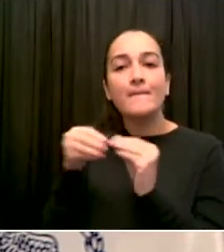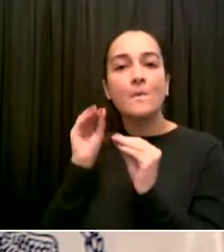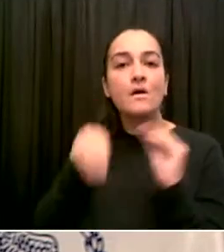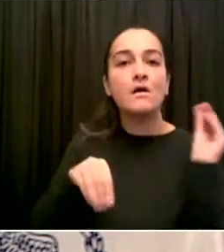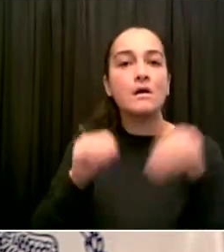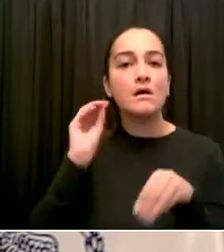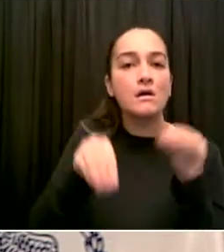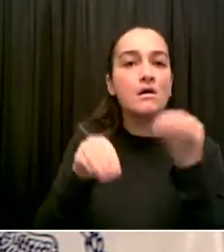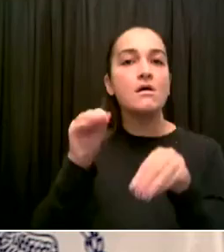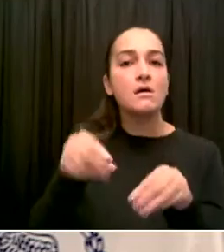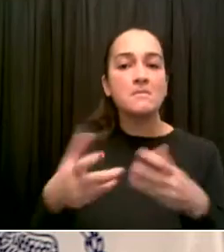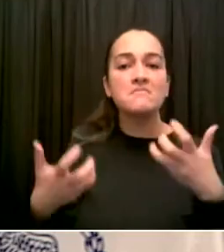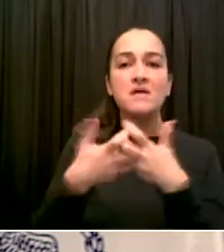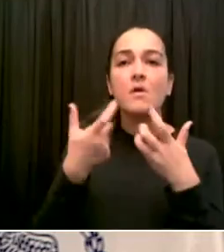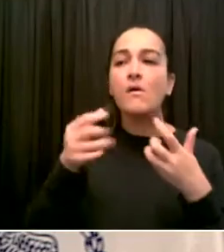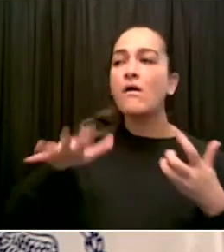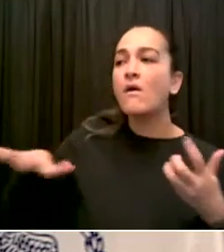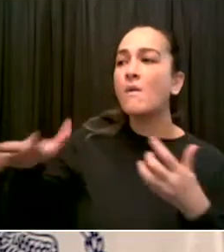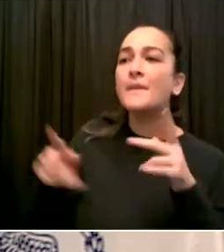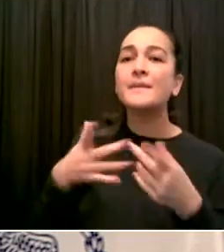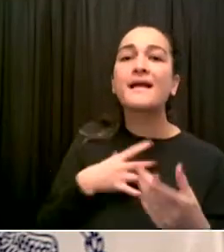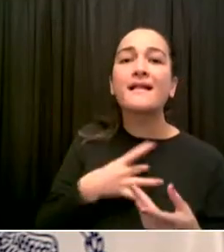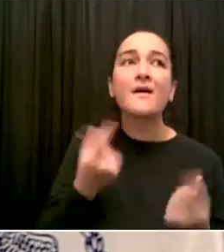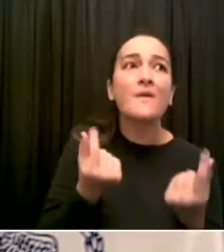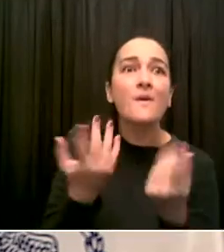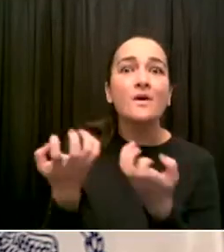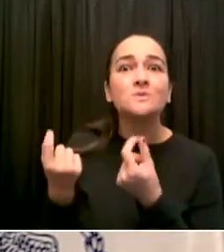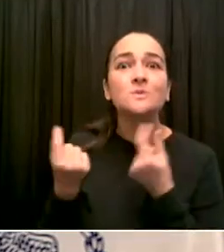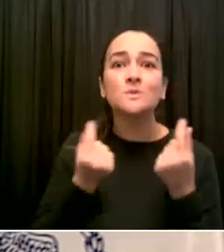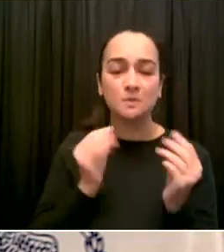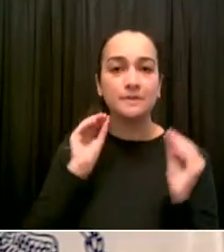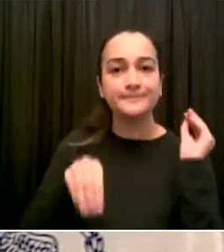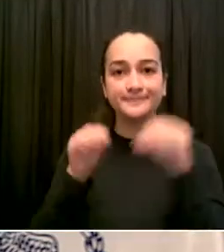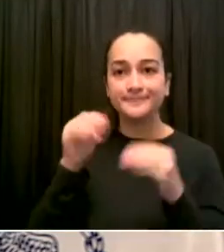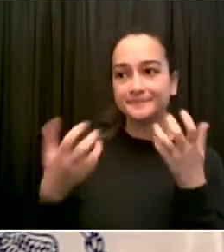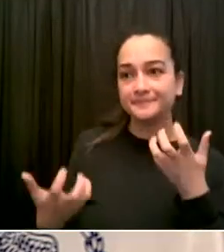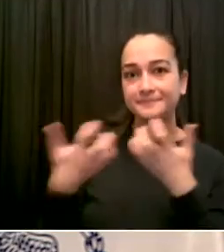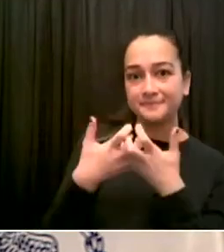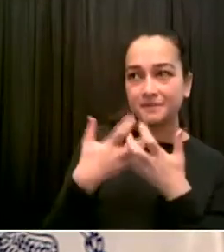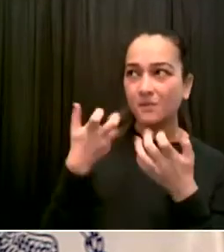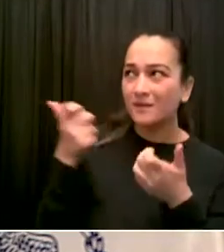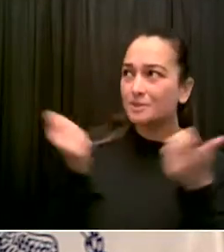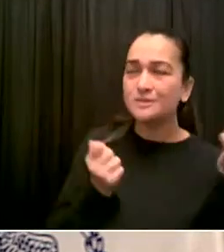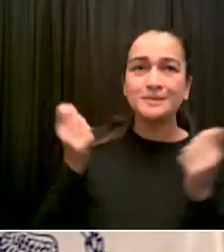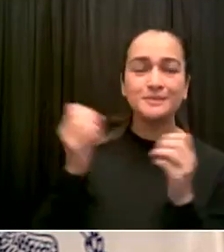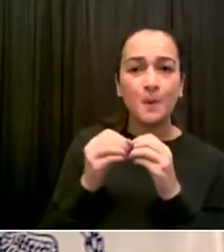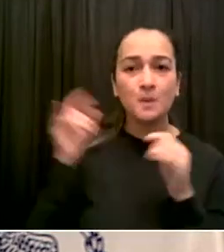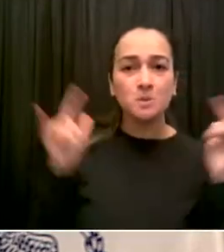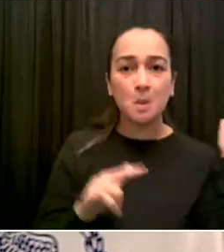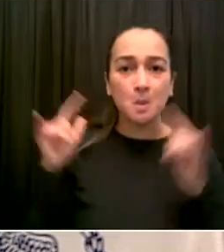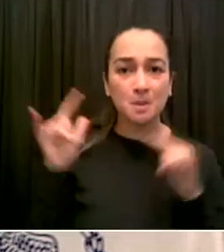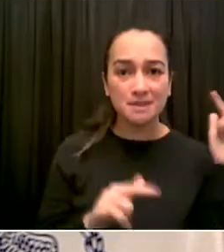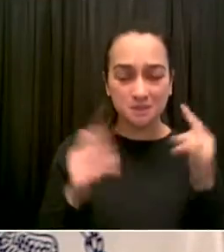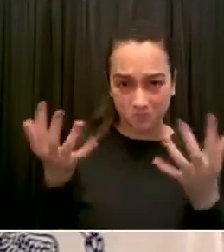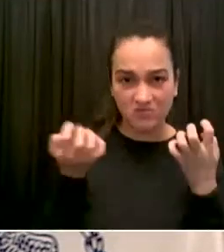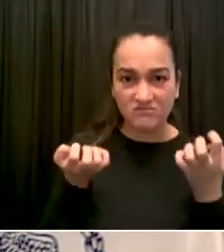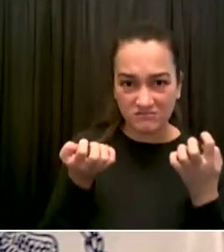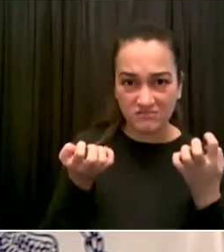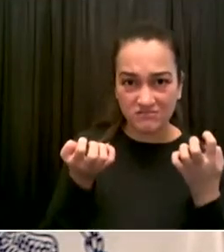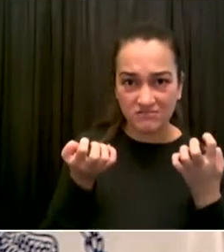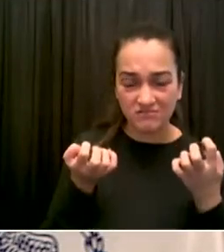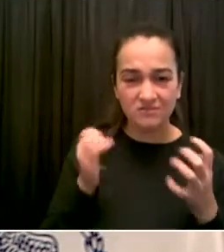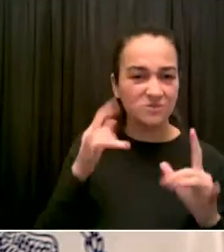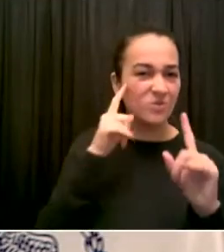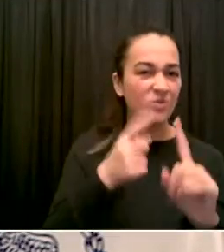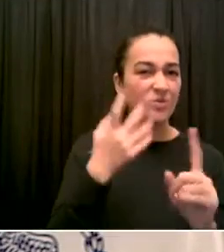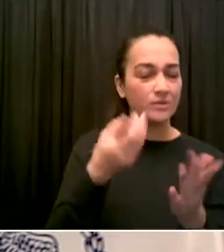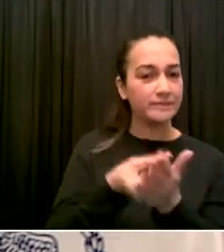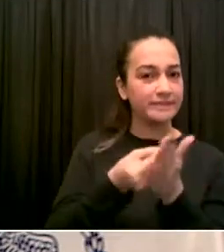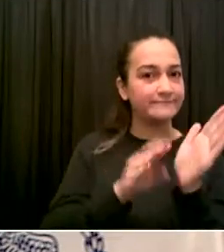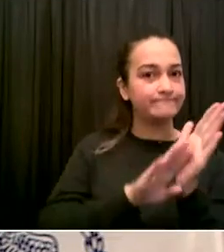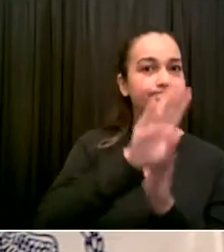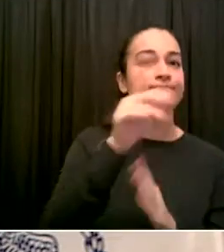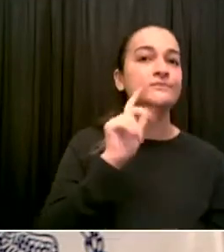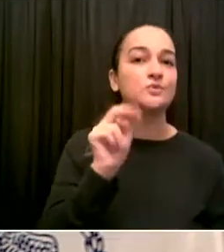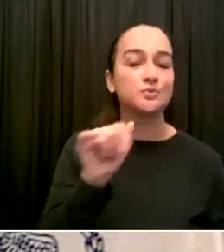STARTING TO COME BACK AND FOLKS